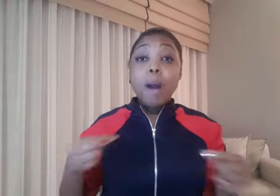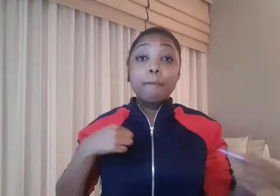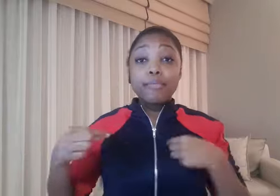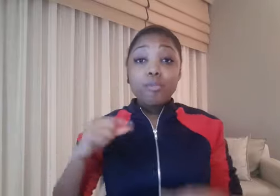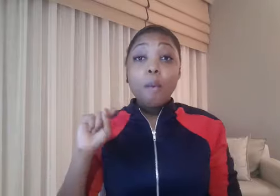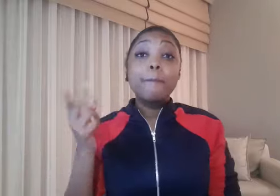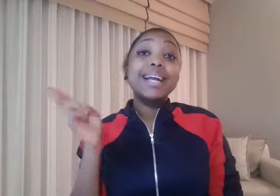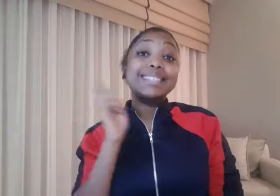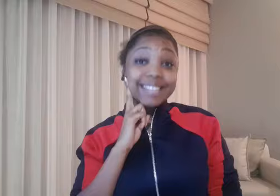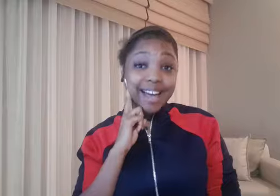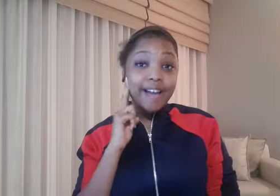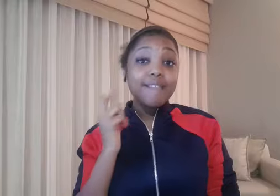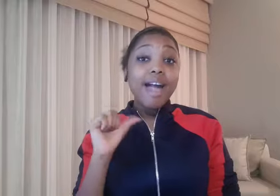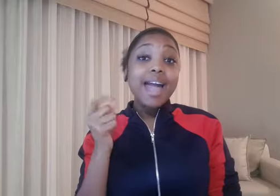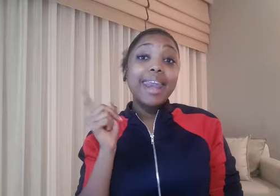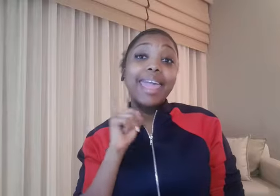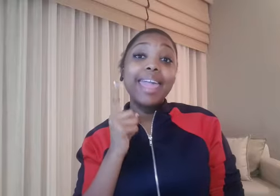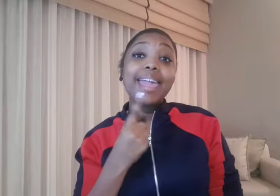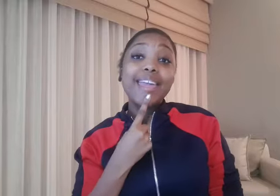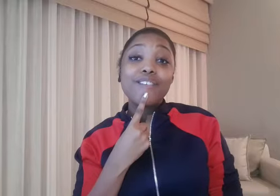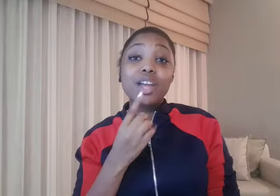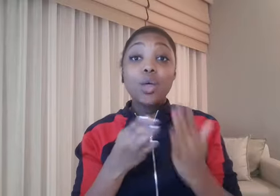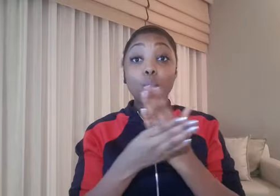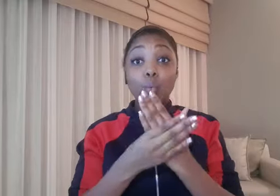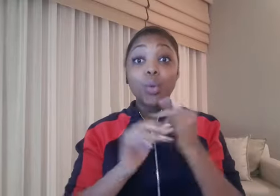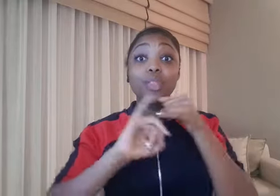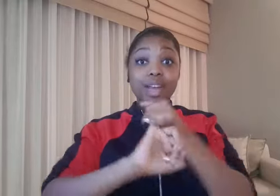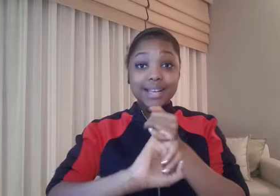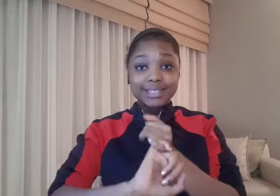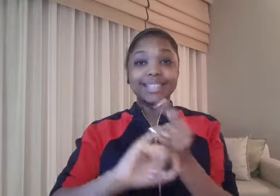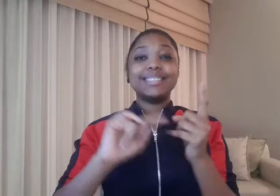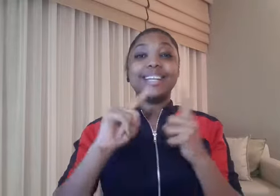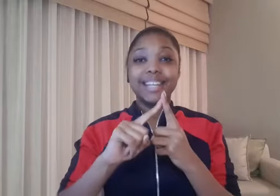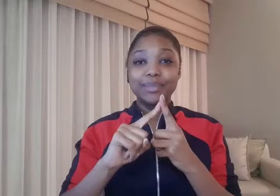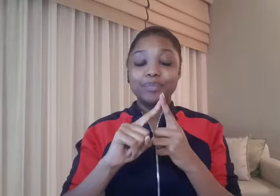performed by Deaf and hearing with SSE